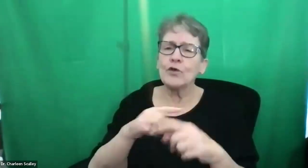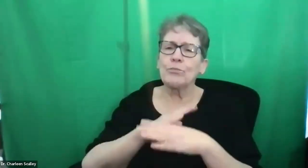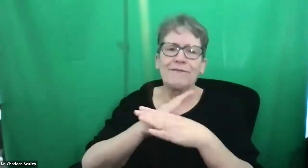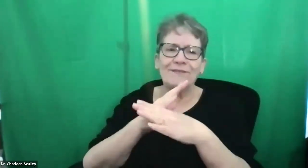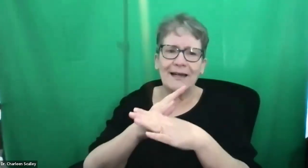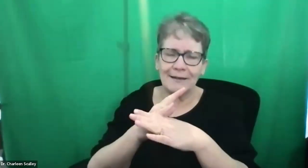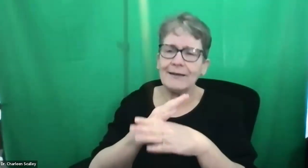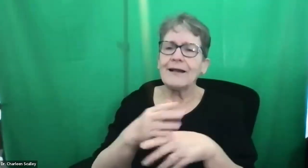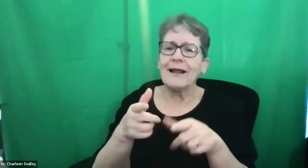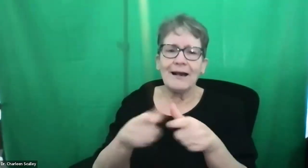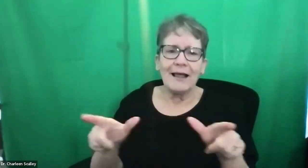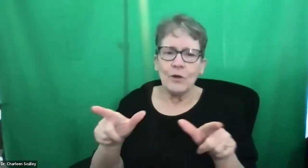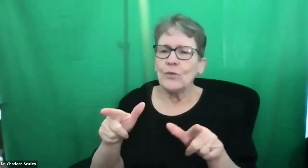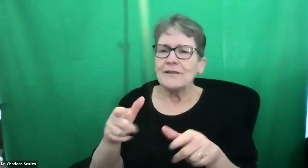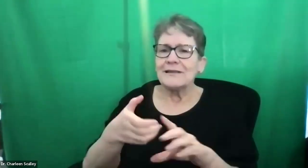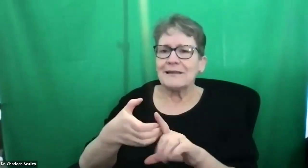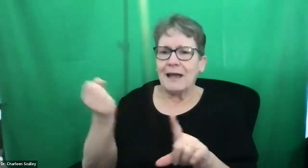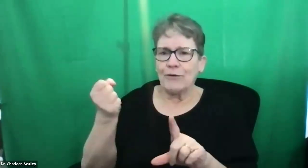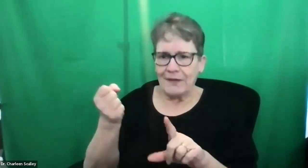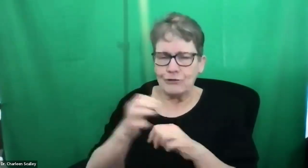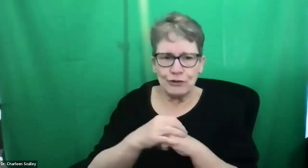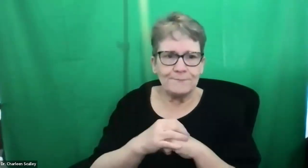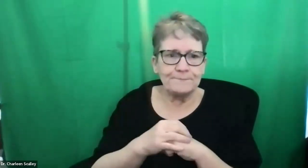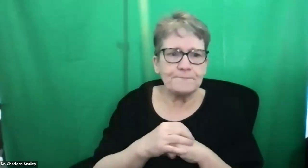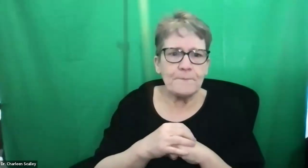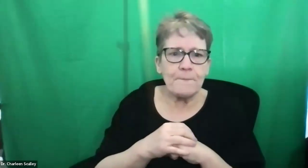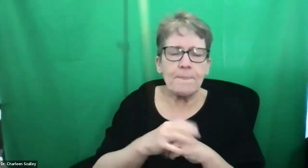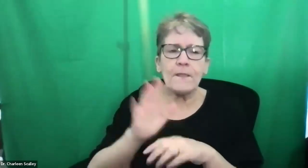So our goal is to prevent language deprivation.